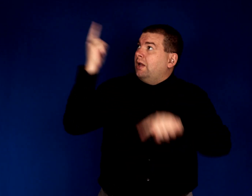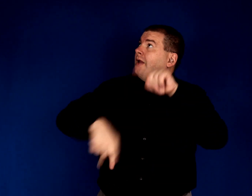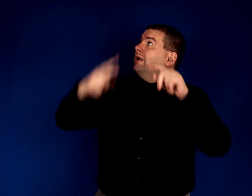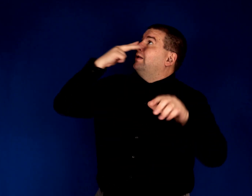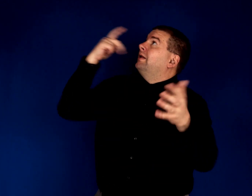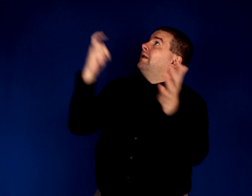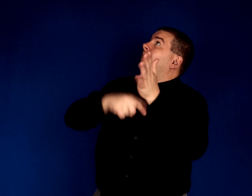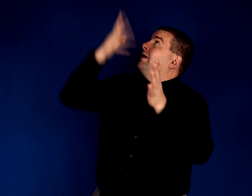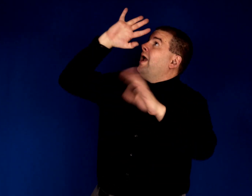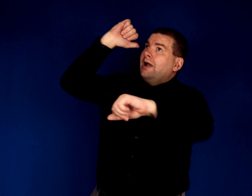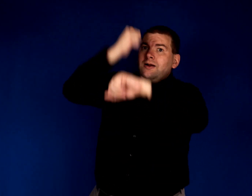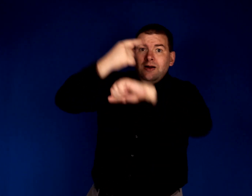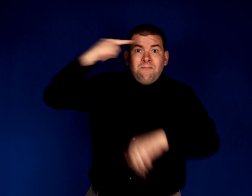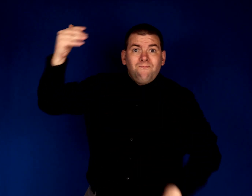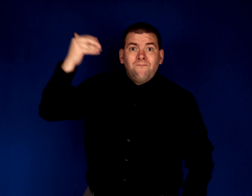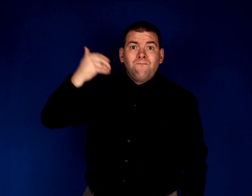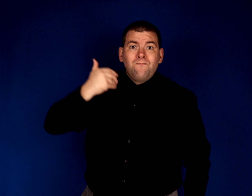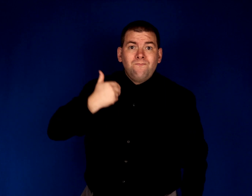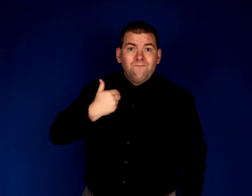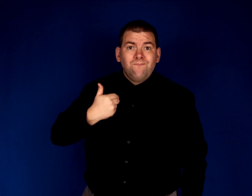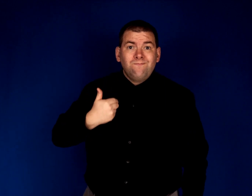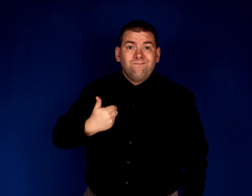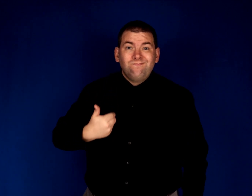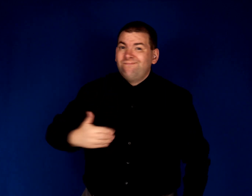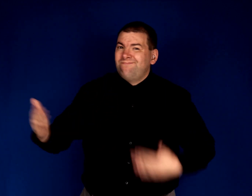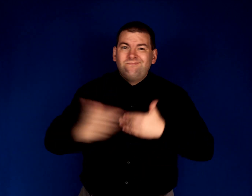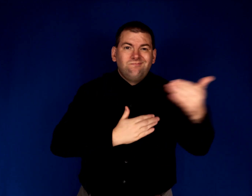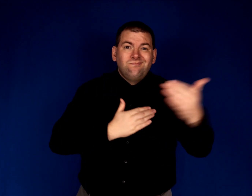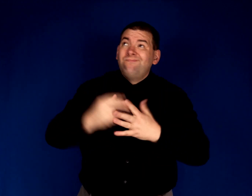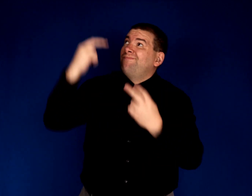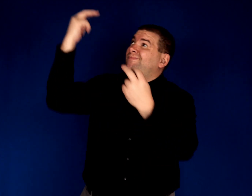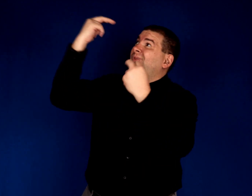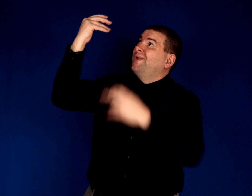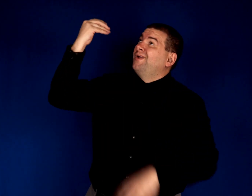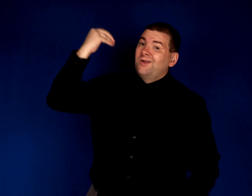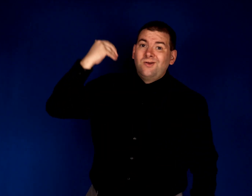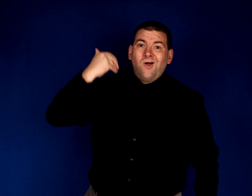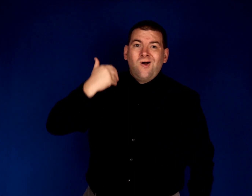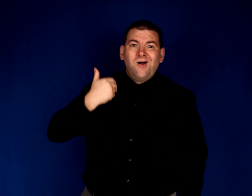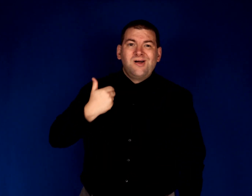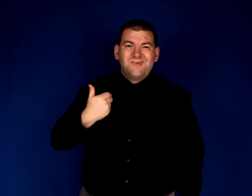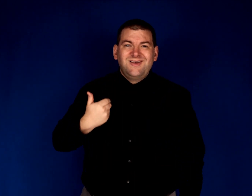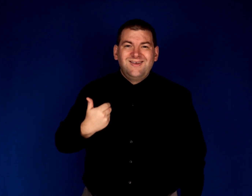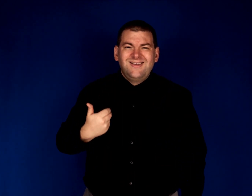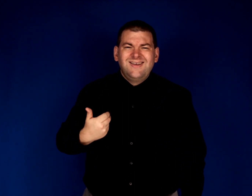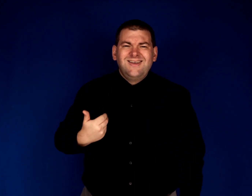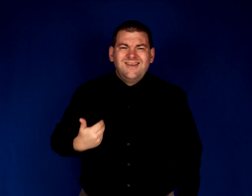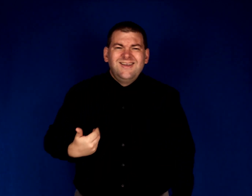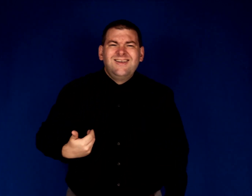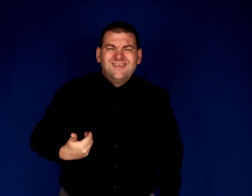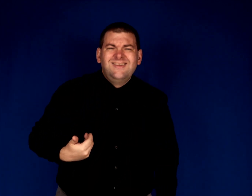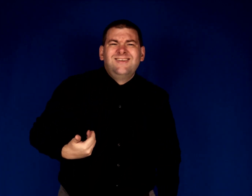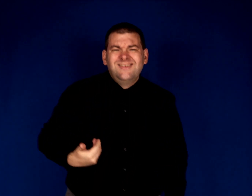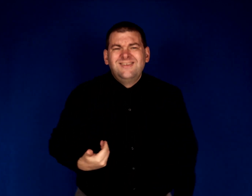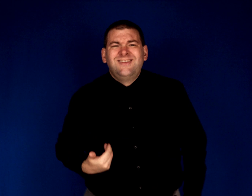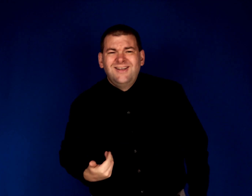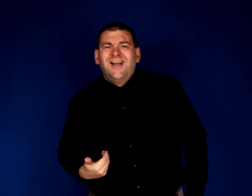I could not see a thing He saw me